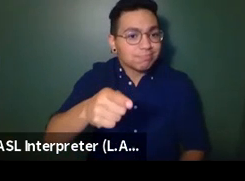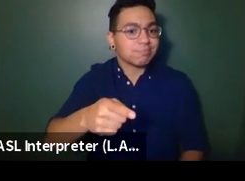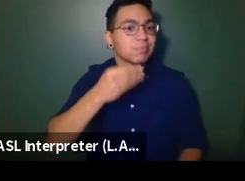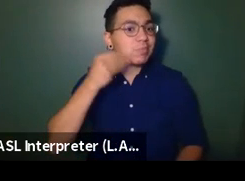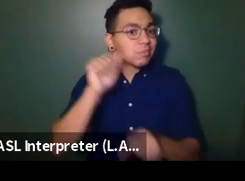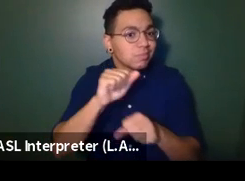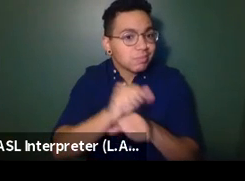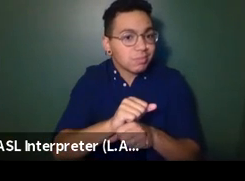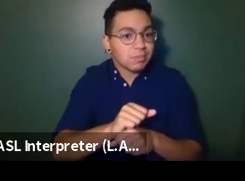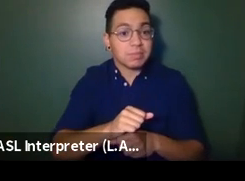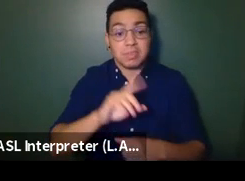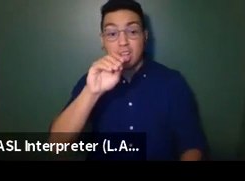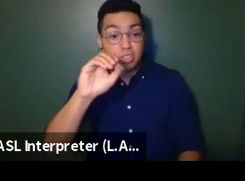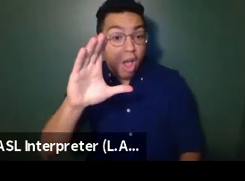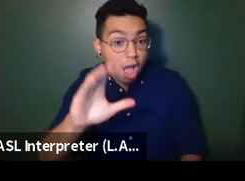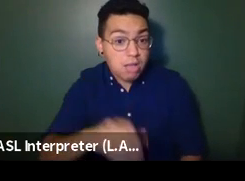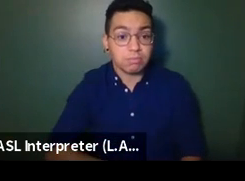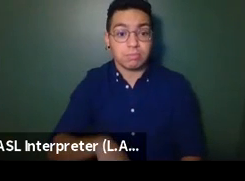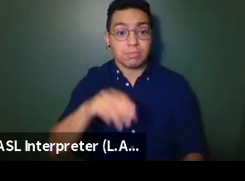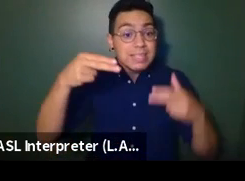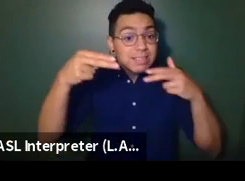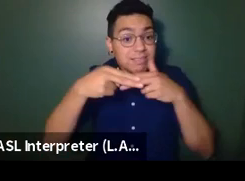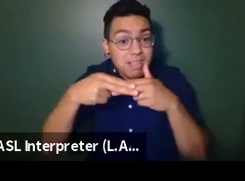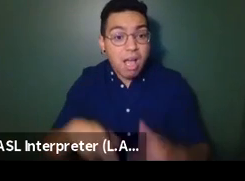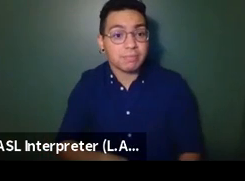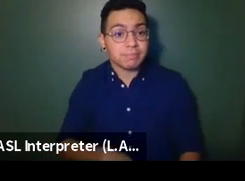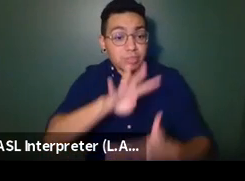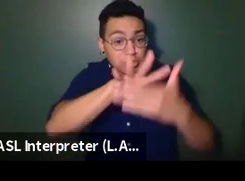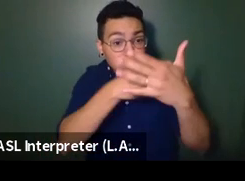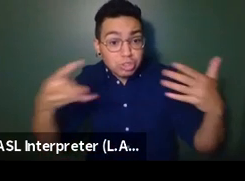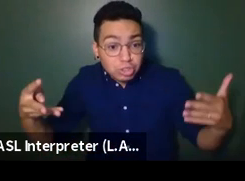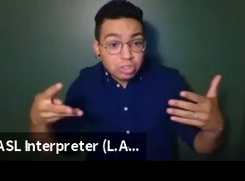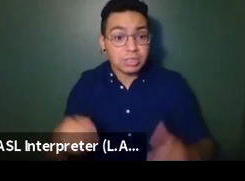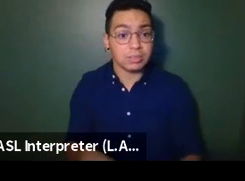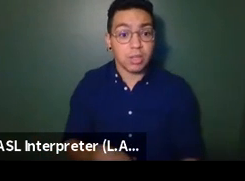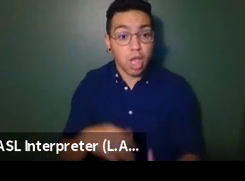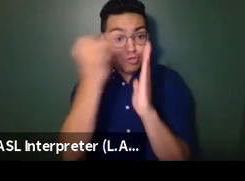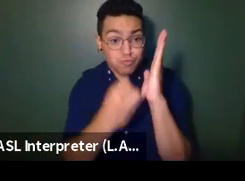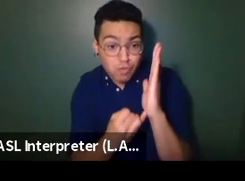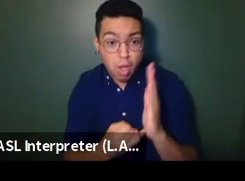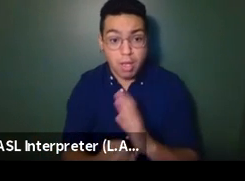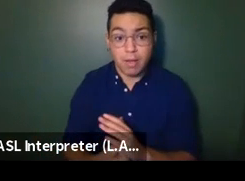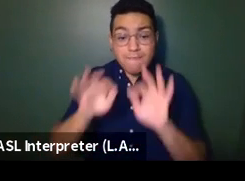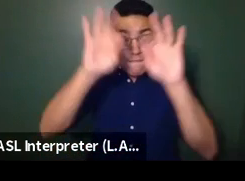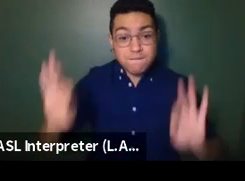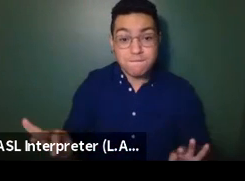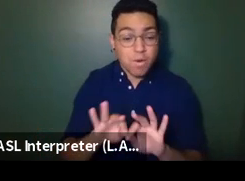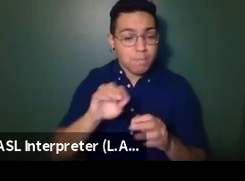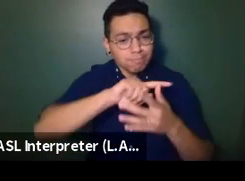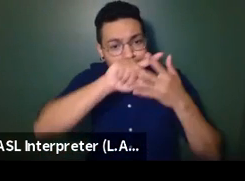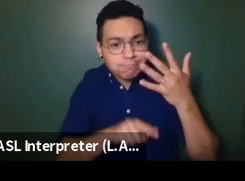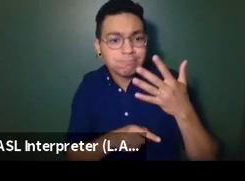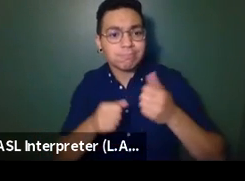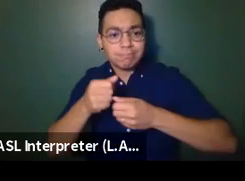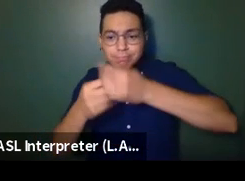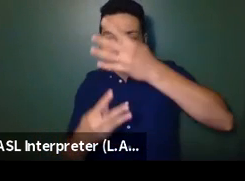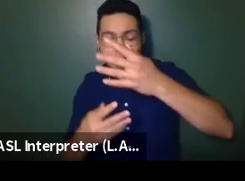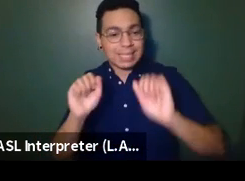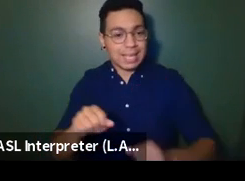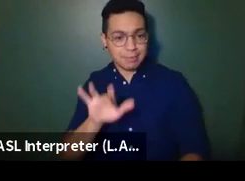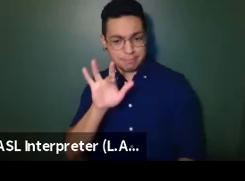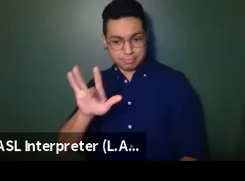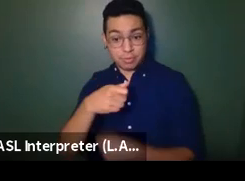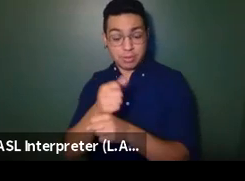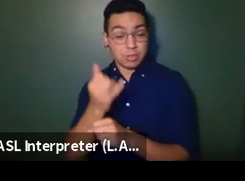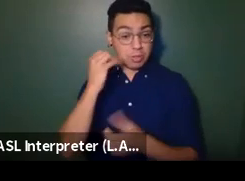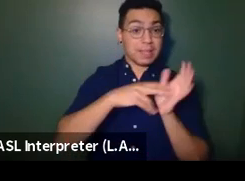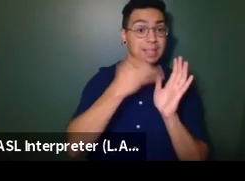Katherine Livick - ESD 112: a slide presentation, a Sheets spreadsheet, a drawing, or a form for my students right here. So if I didn't create it already I can create it within here.